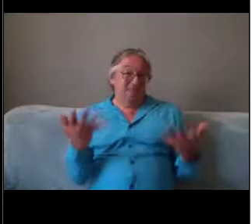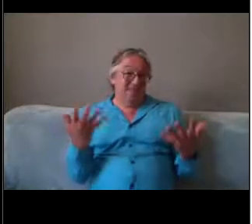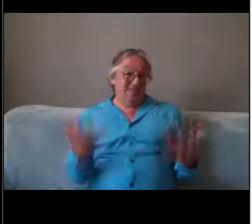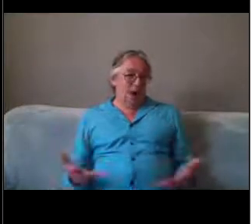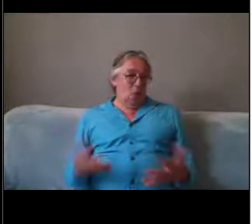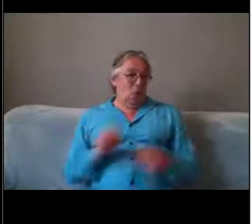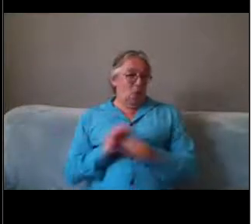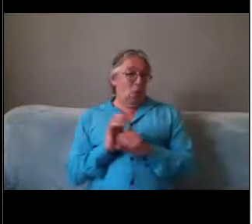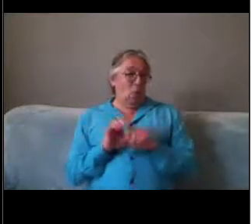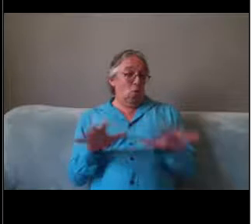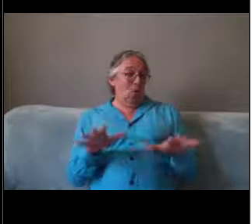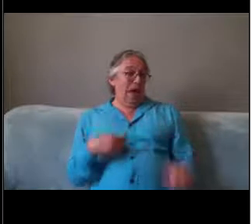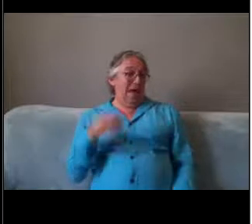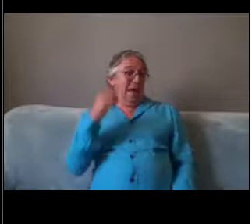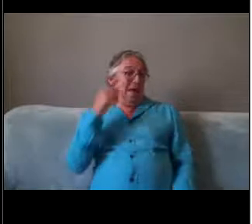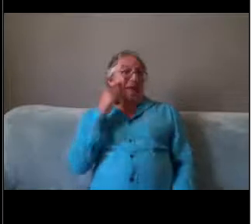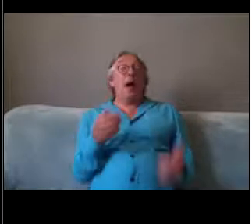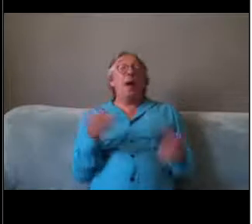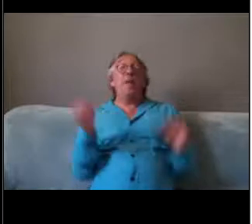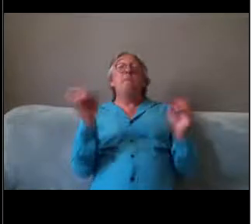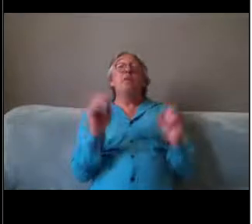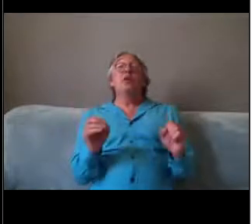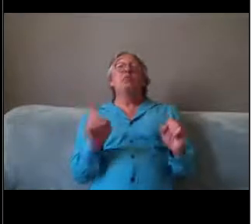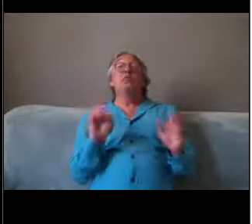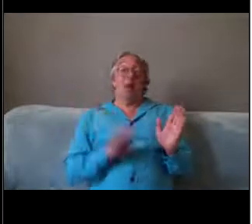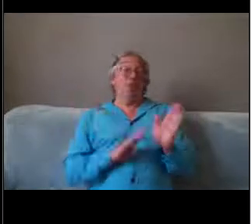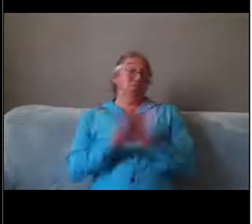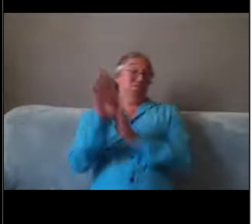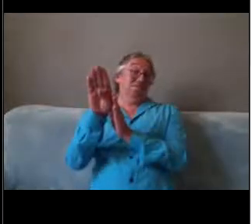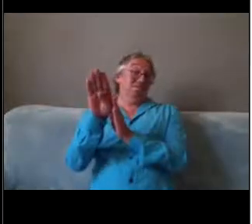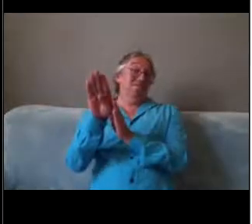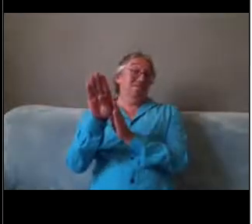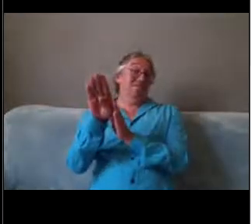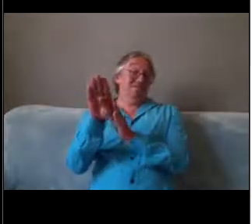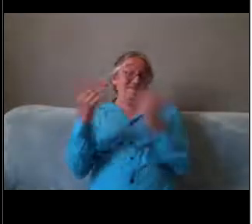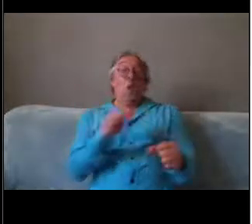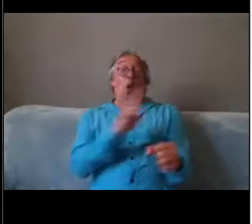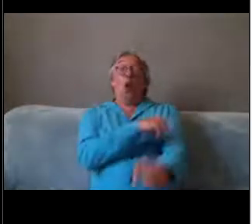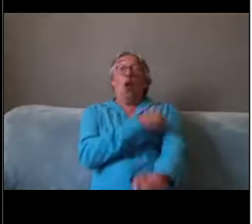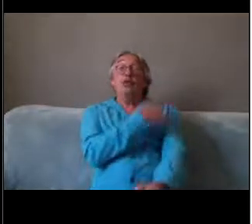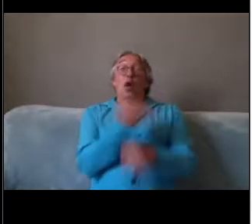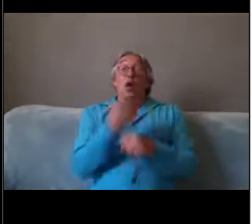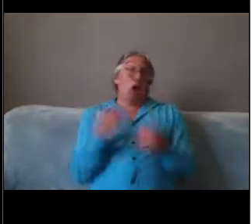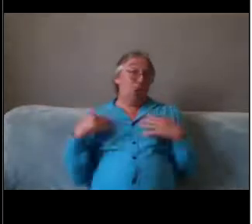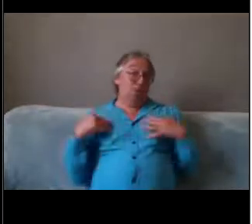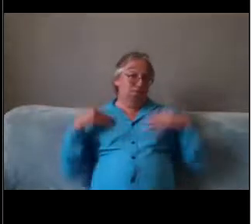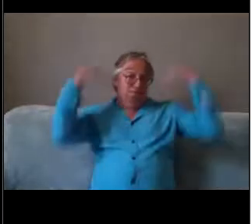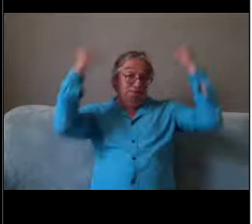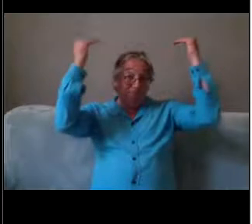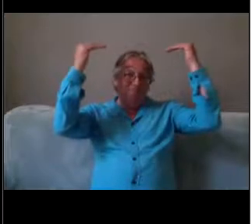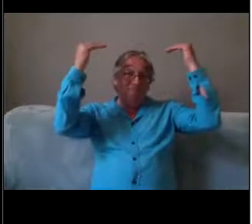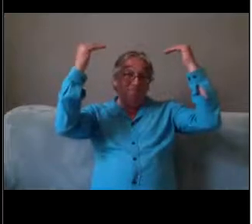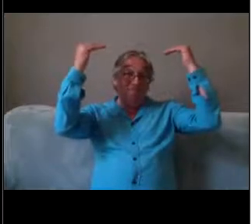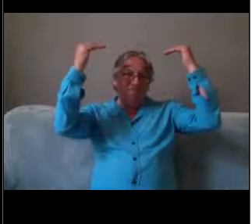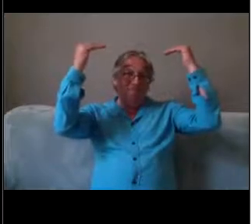Most EU countries have taken part in the survey. We've received a lot of answers from students as I said